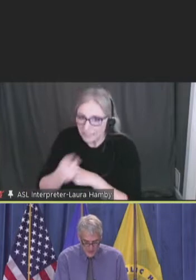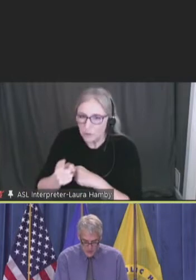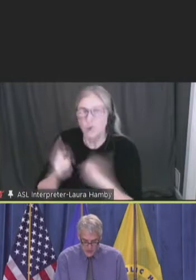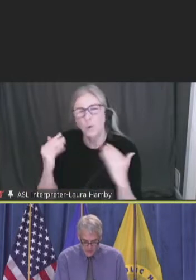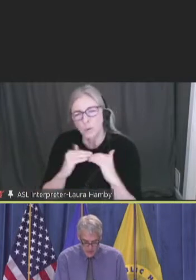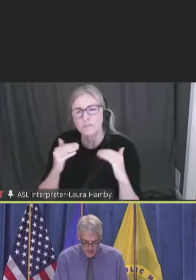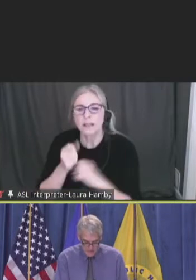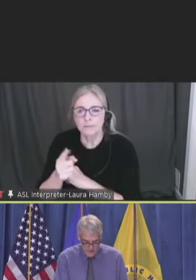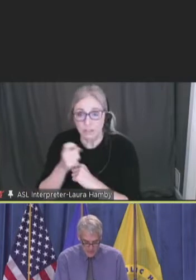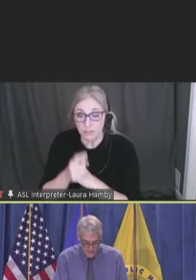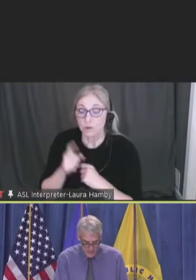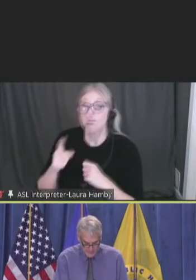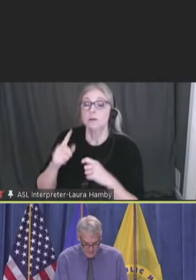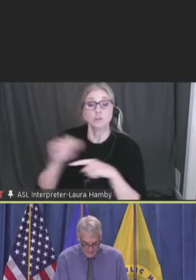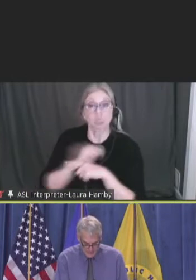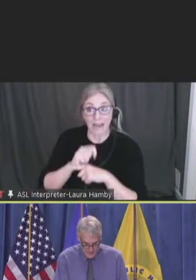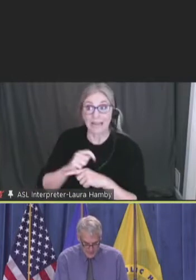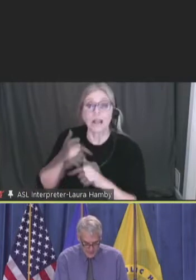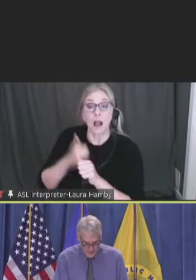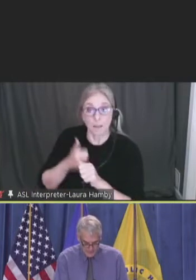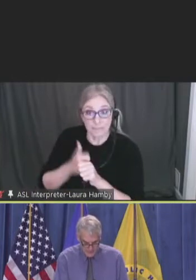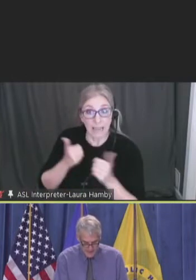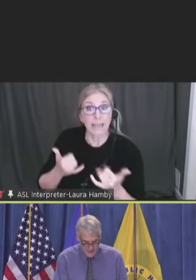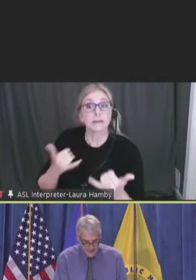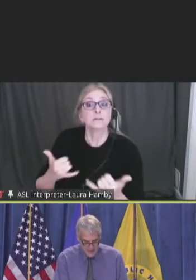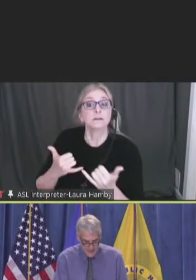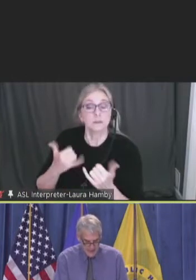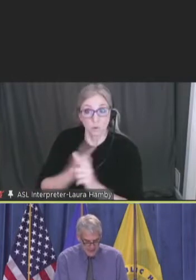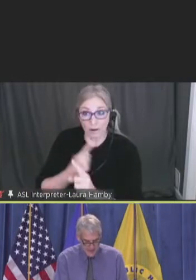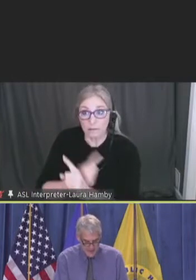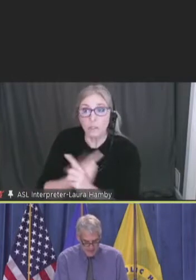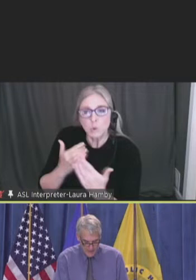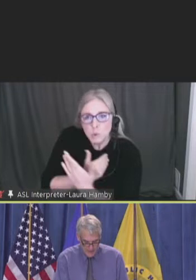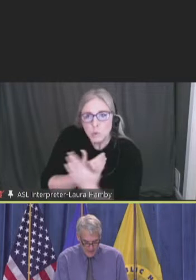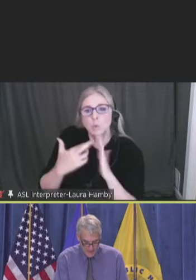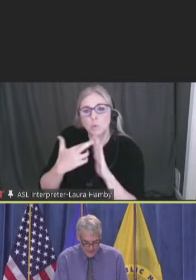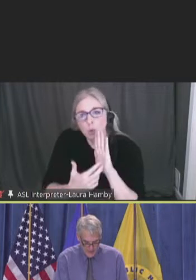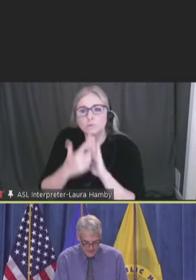The training, which is updated regularly to include the latest guidance and vaccine practices,